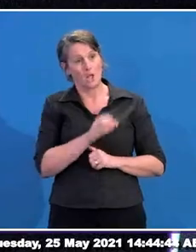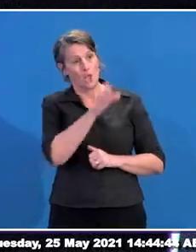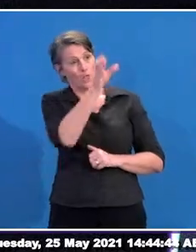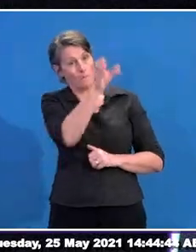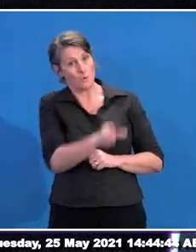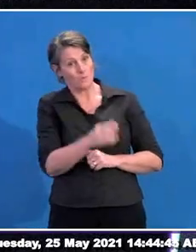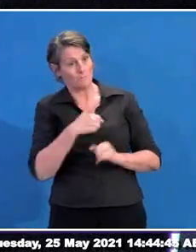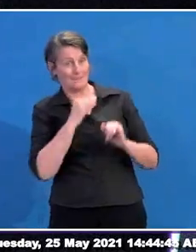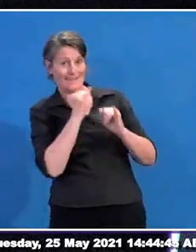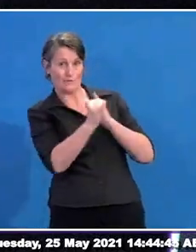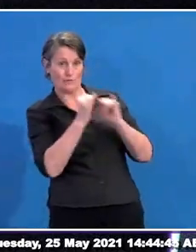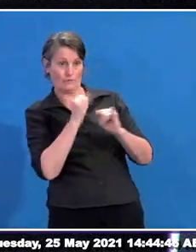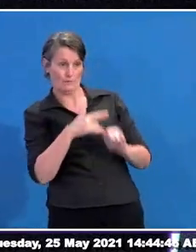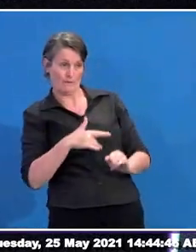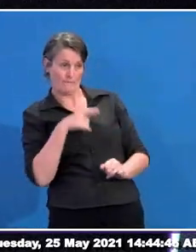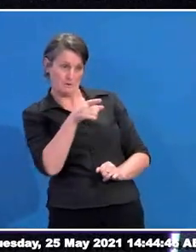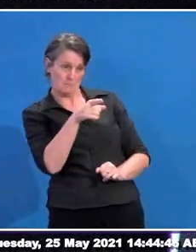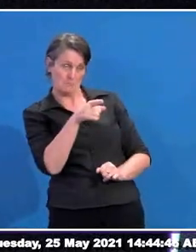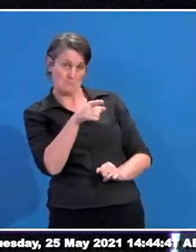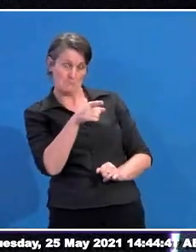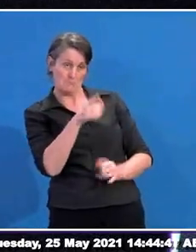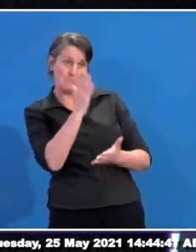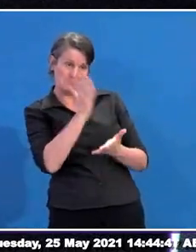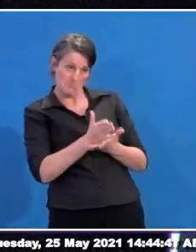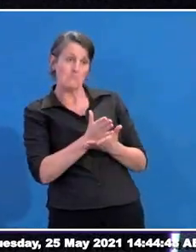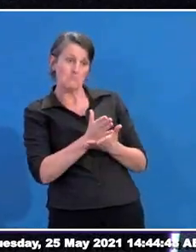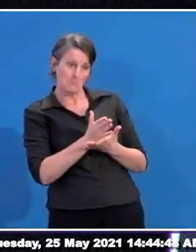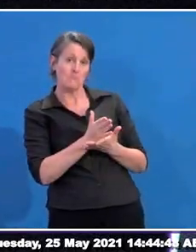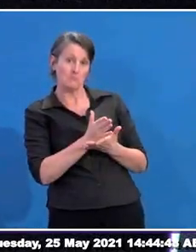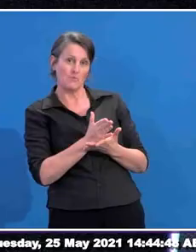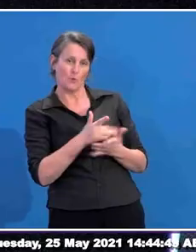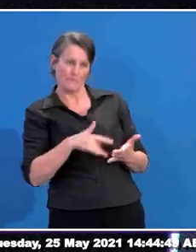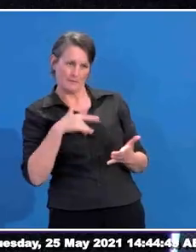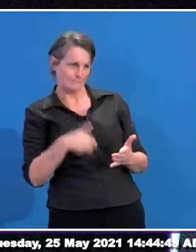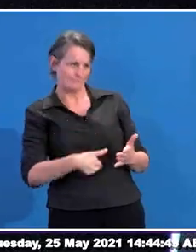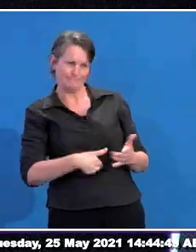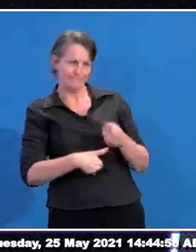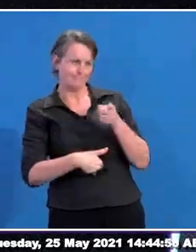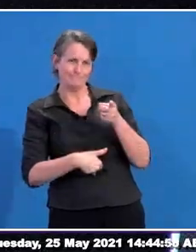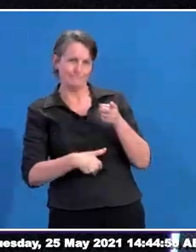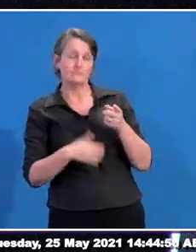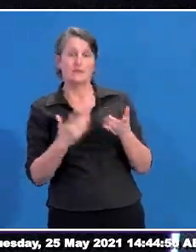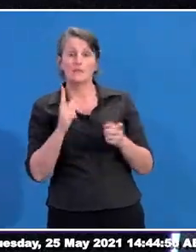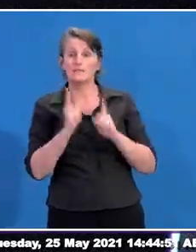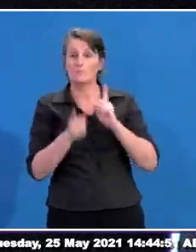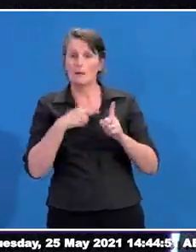So I'll often ask --- during an interview, I'll ask a set of questions at one